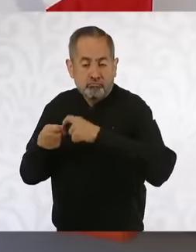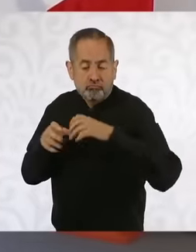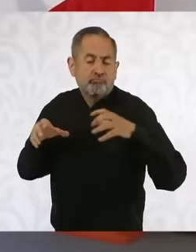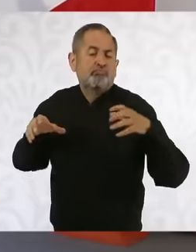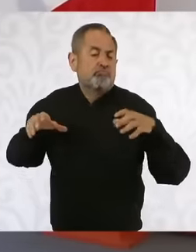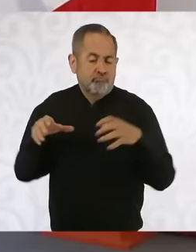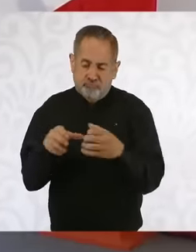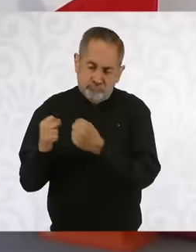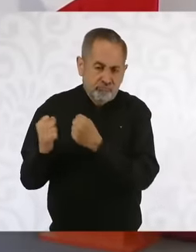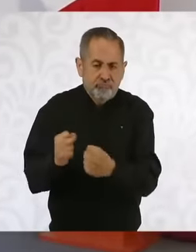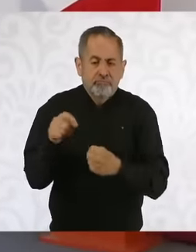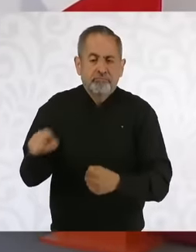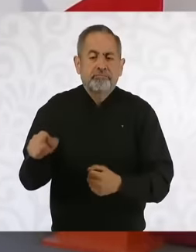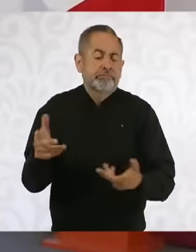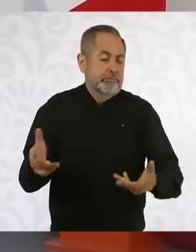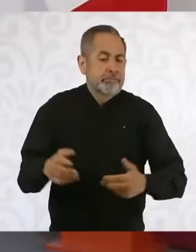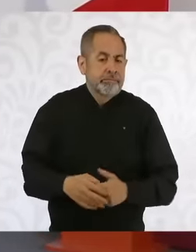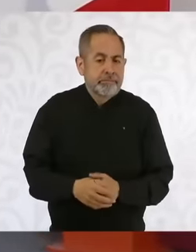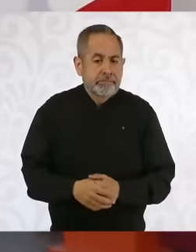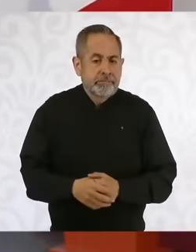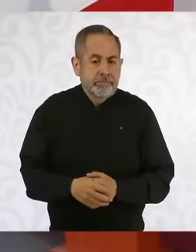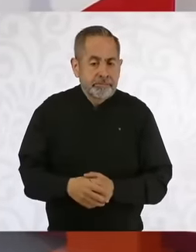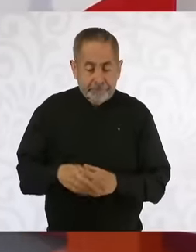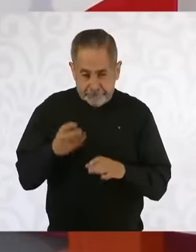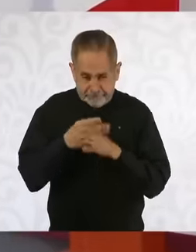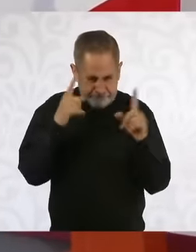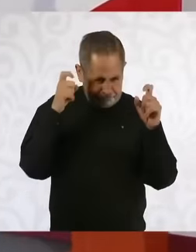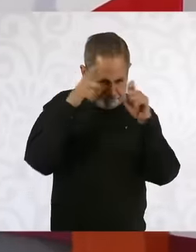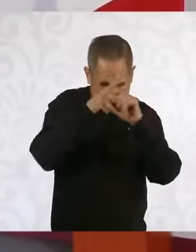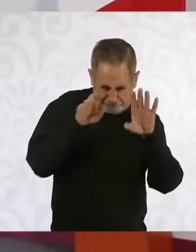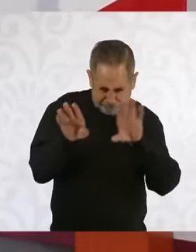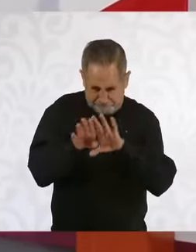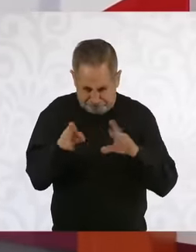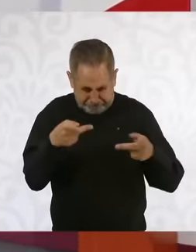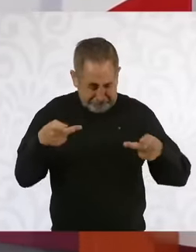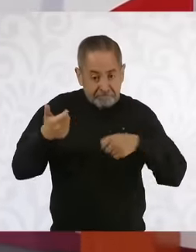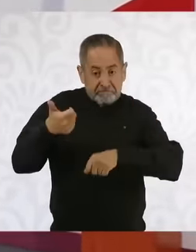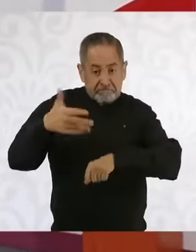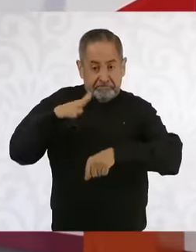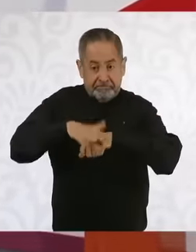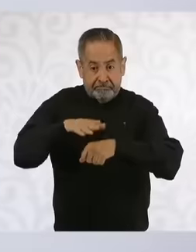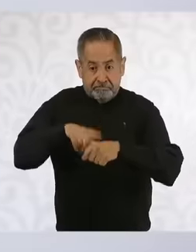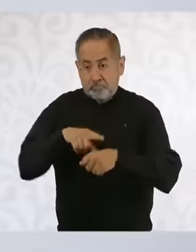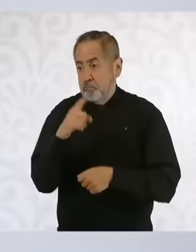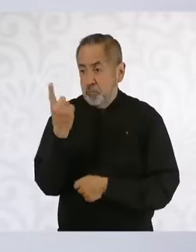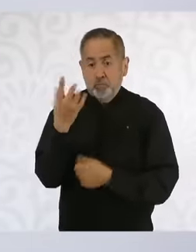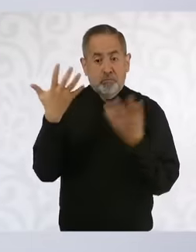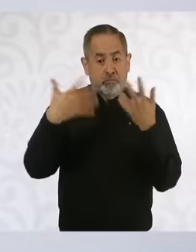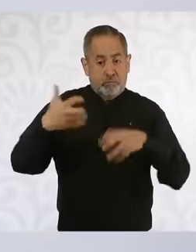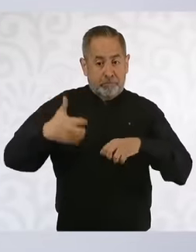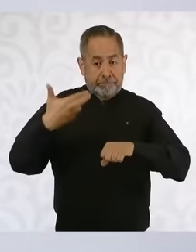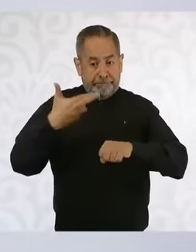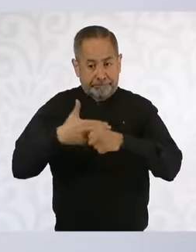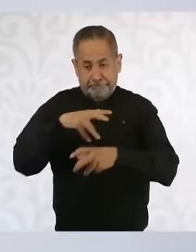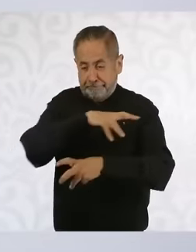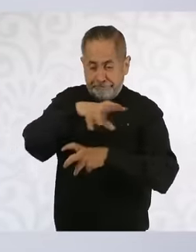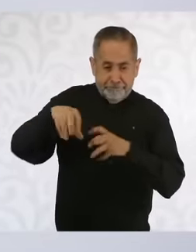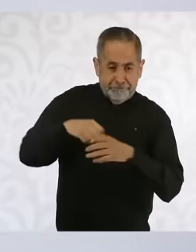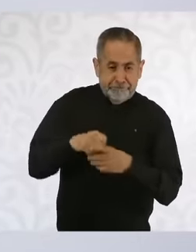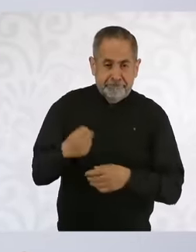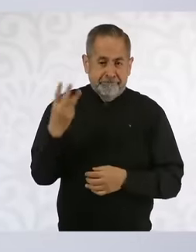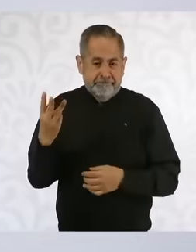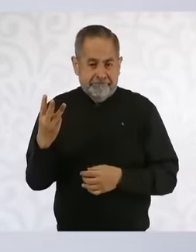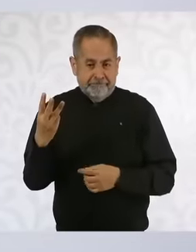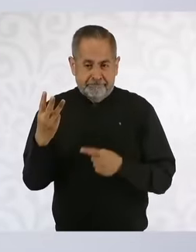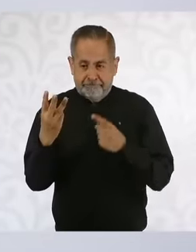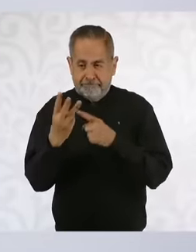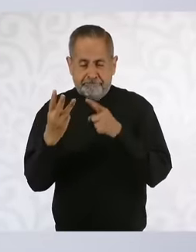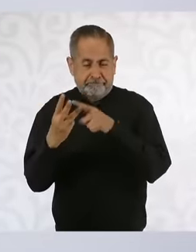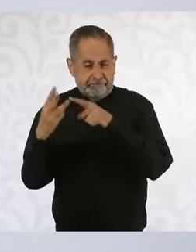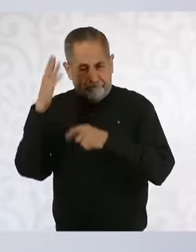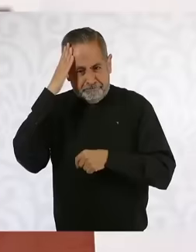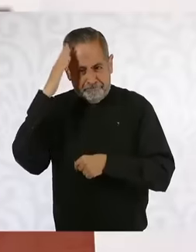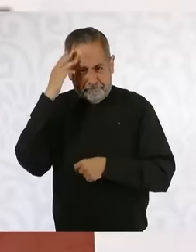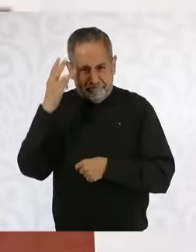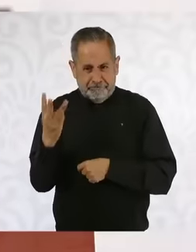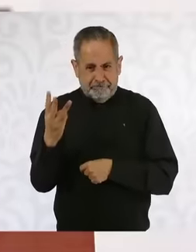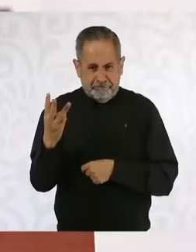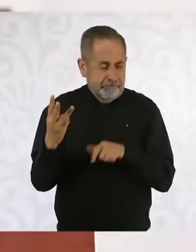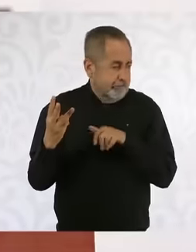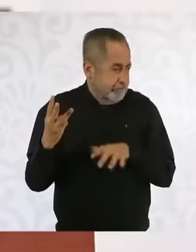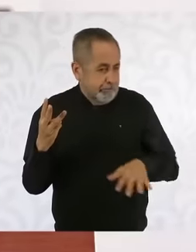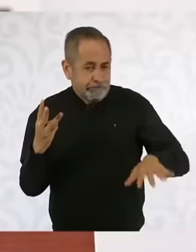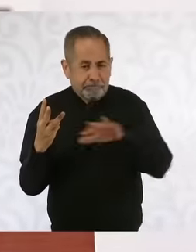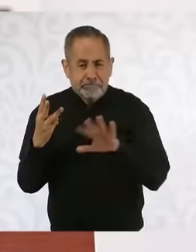Yes, it is very complex to manage a single company. With three subsidiaries, not three subsidiaries, 40